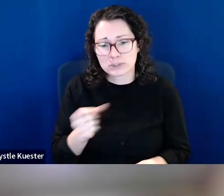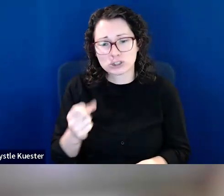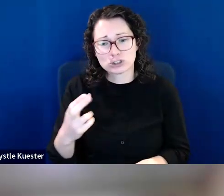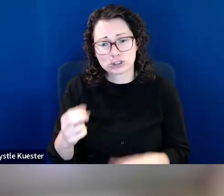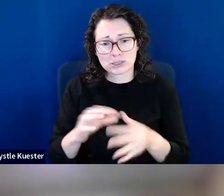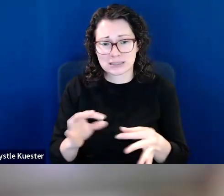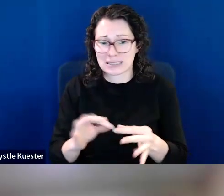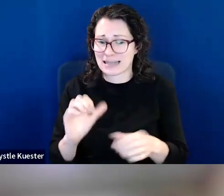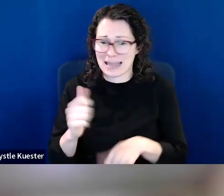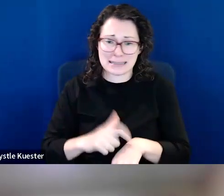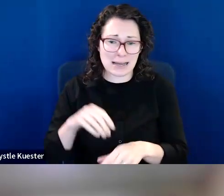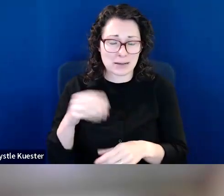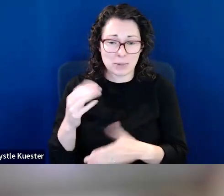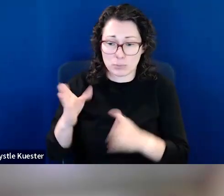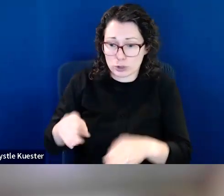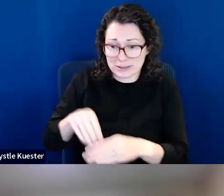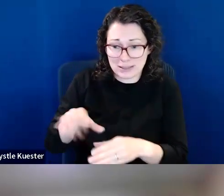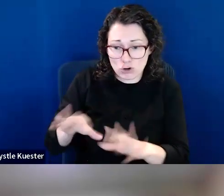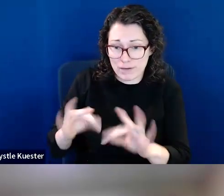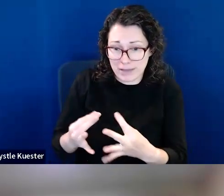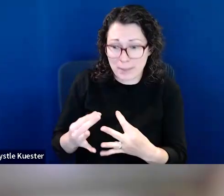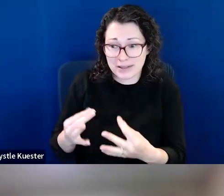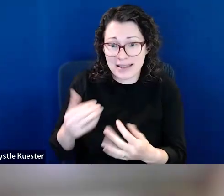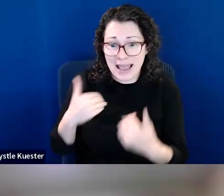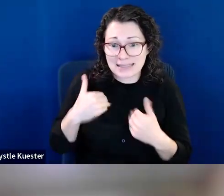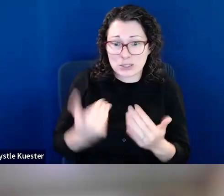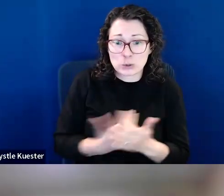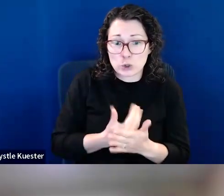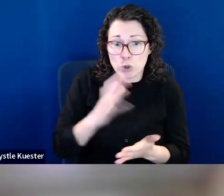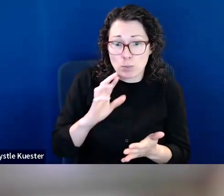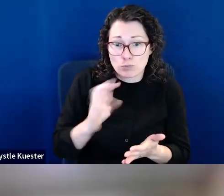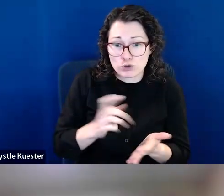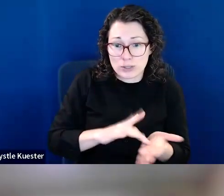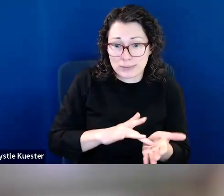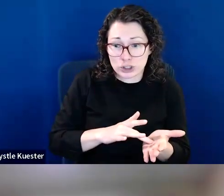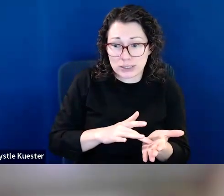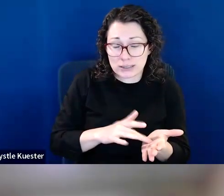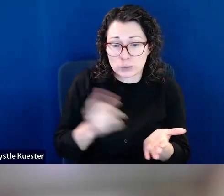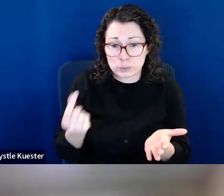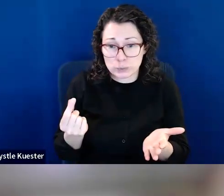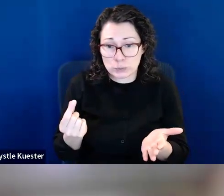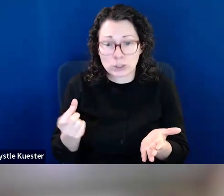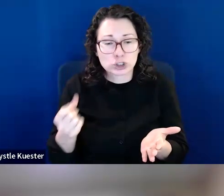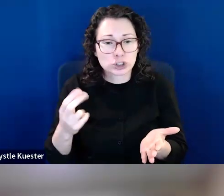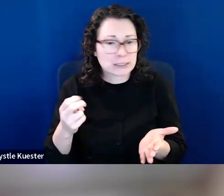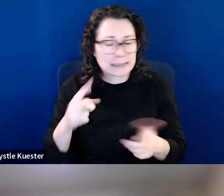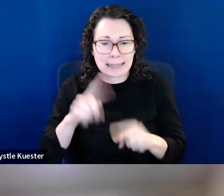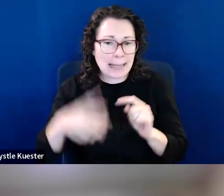anytime someone in her family uh gets prescribed a new drug uh she loses sleep over her ability